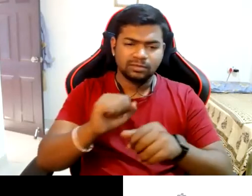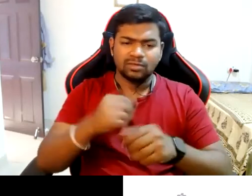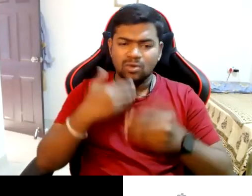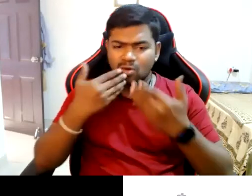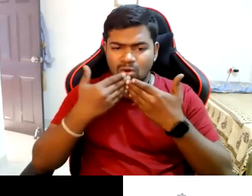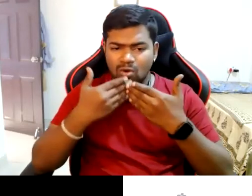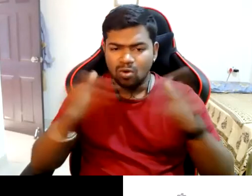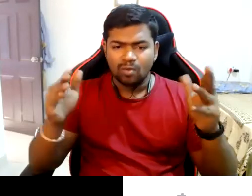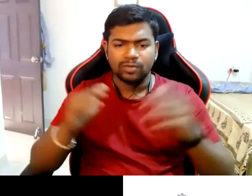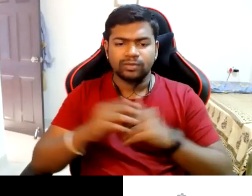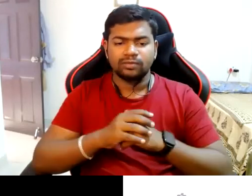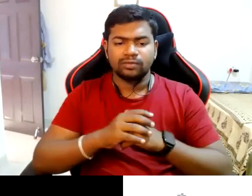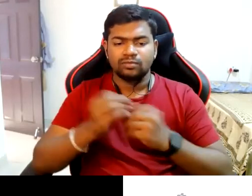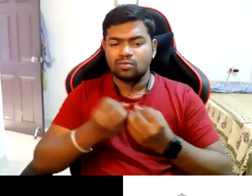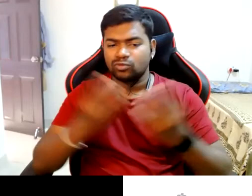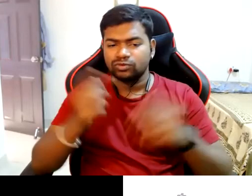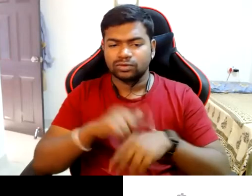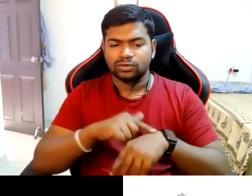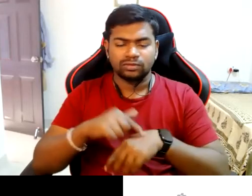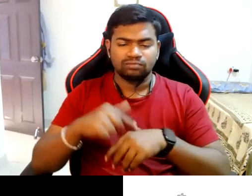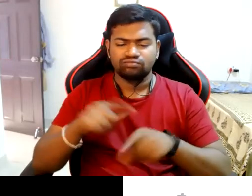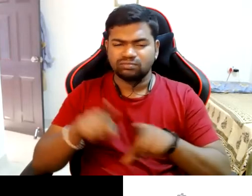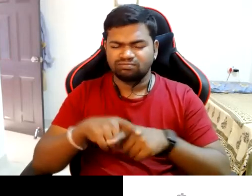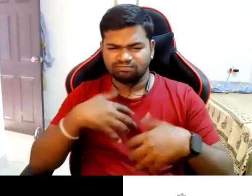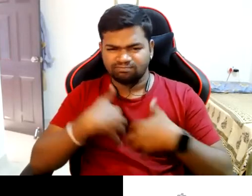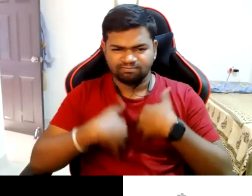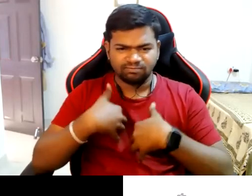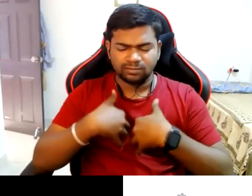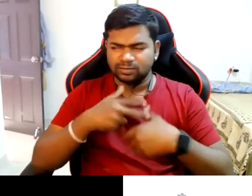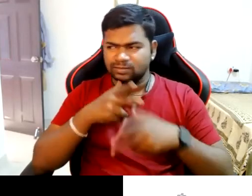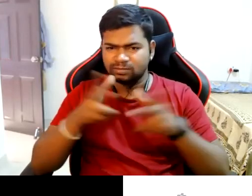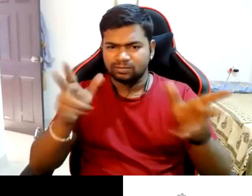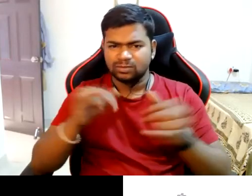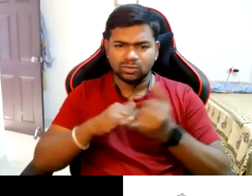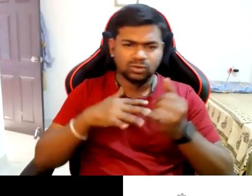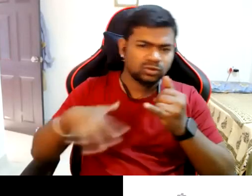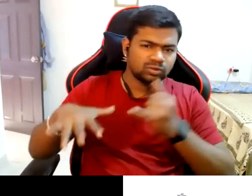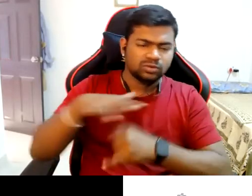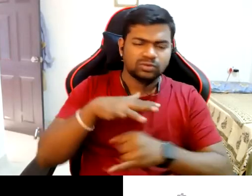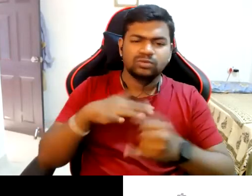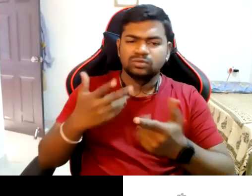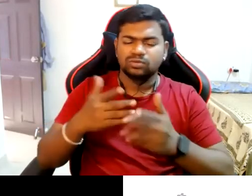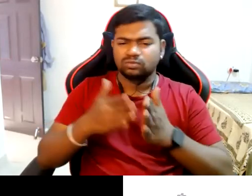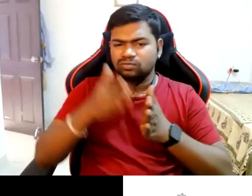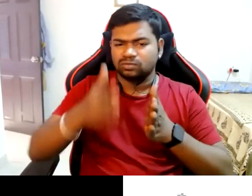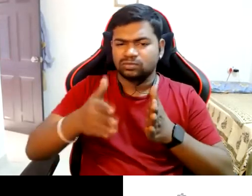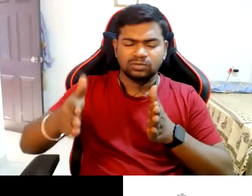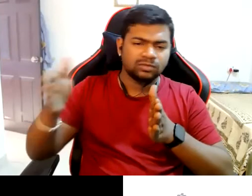And most of the time they would be struggling within the society given that all the gaps that have been